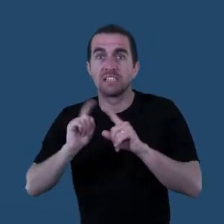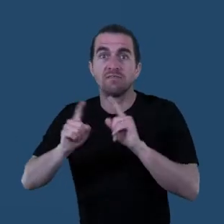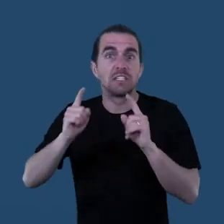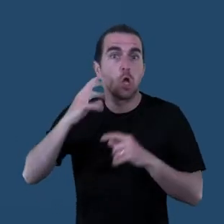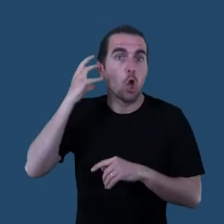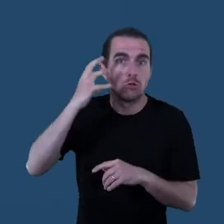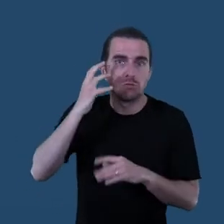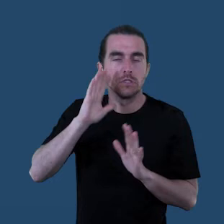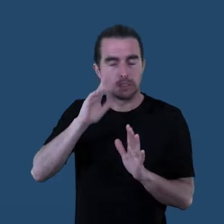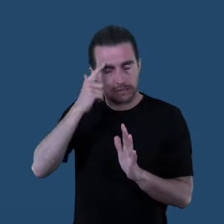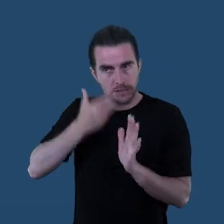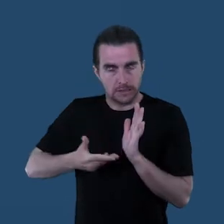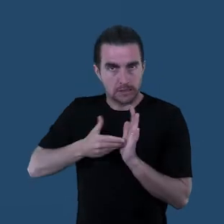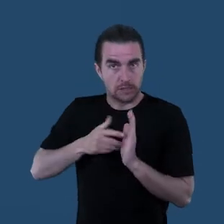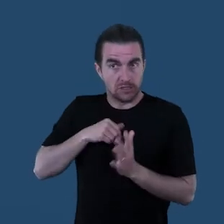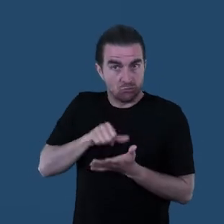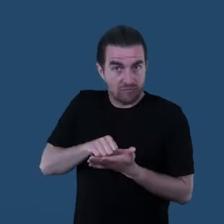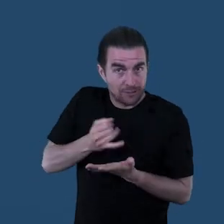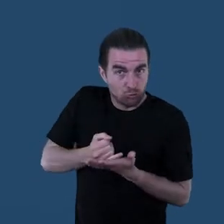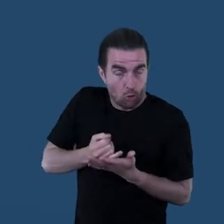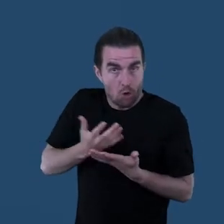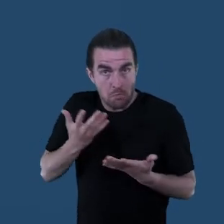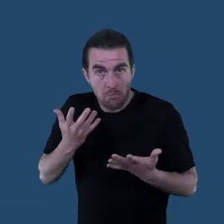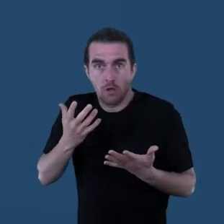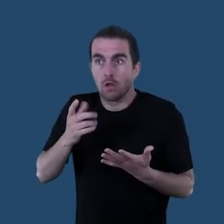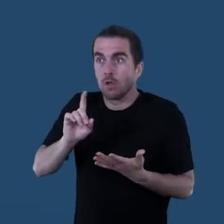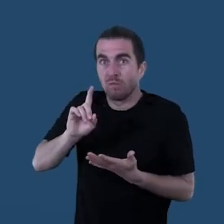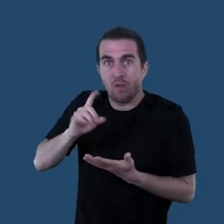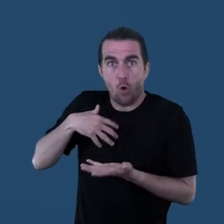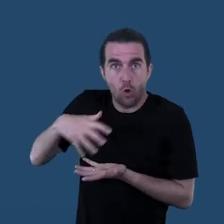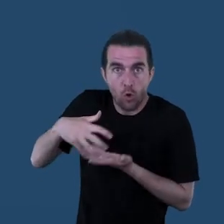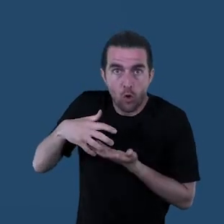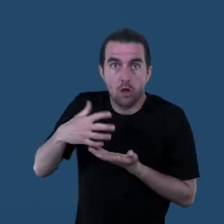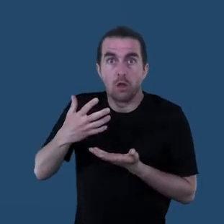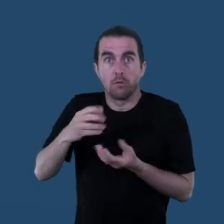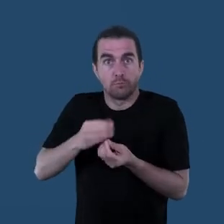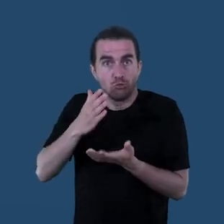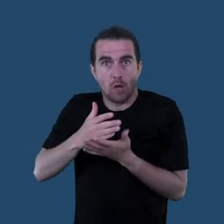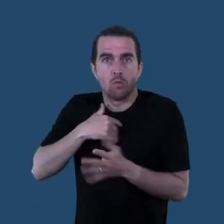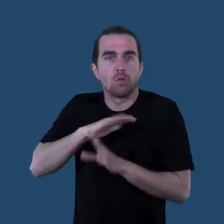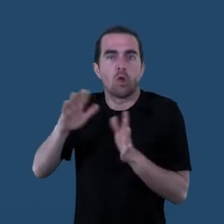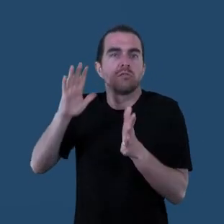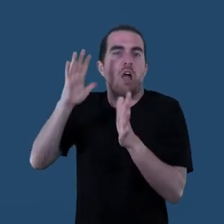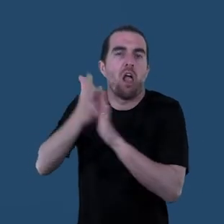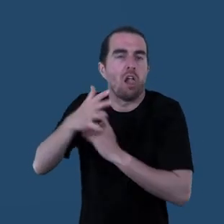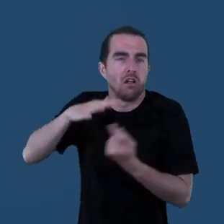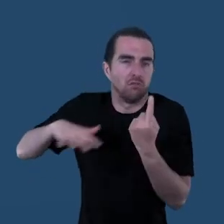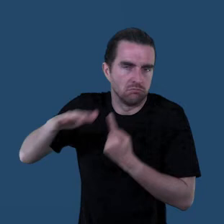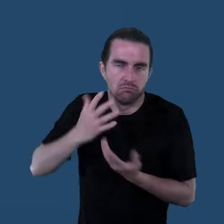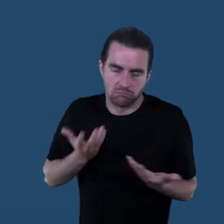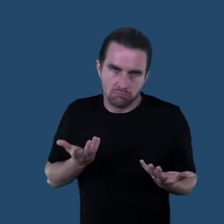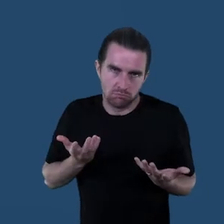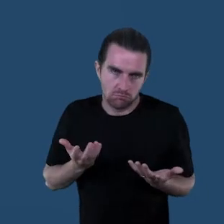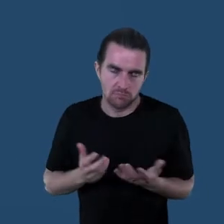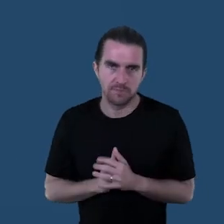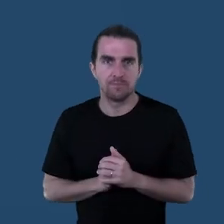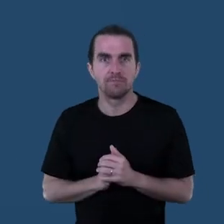We have all of the ethical considerations about what we collect and how we collect and making sure that we don't impact on the environment,